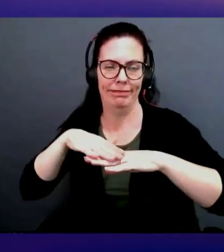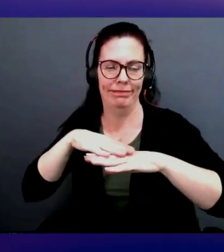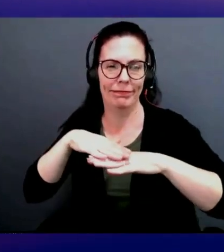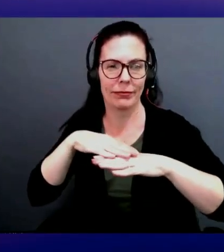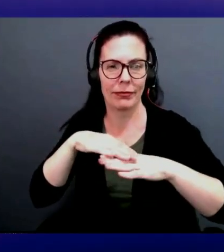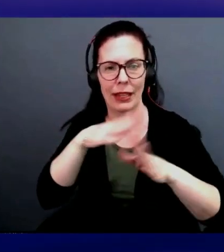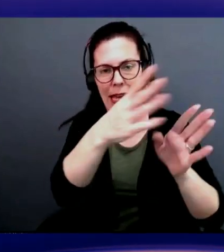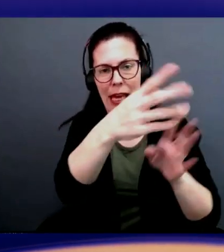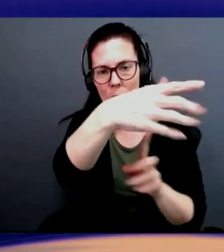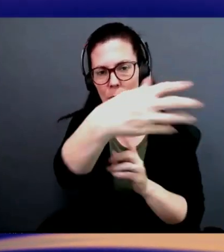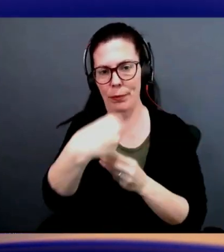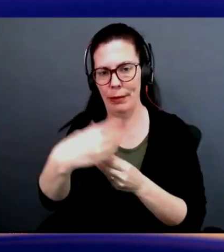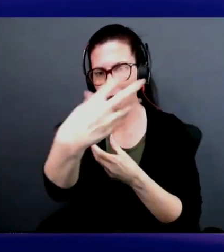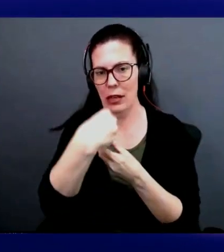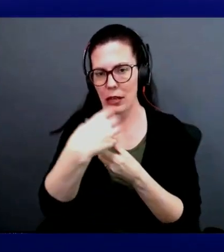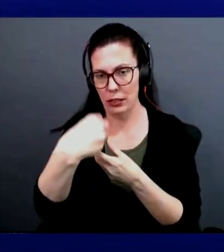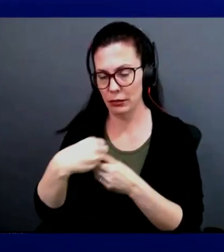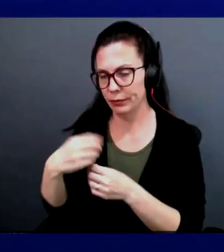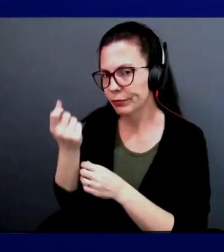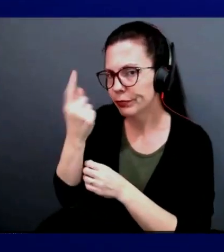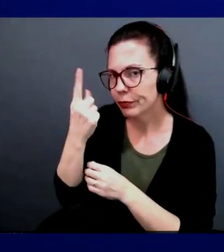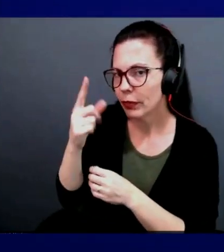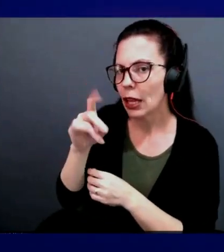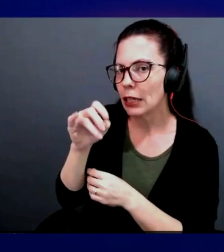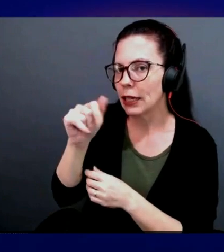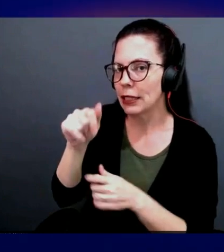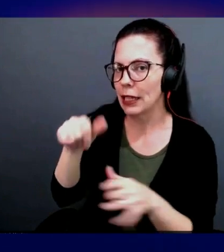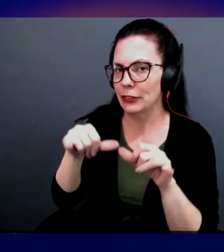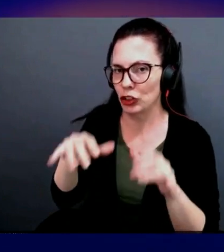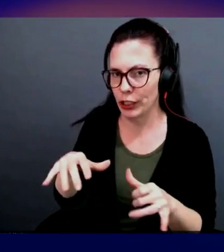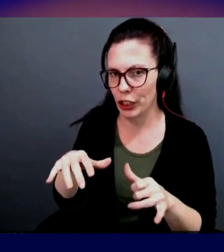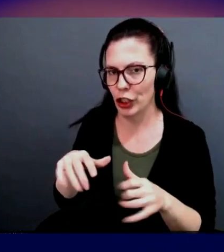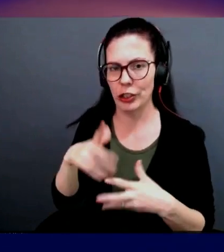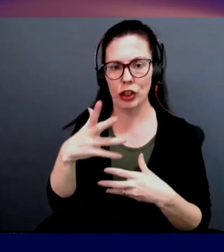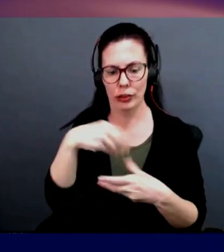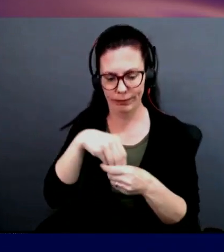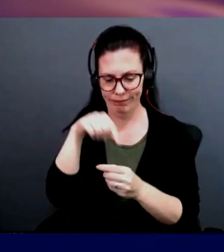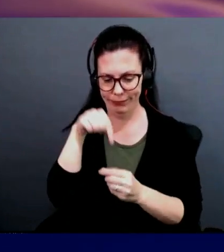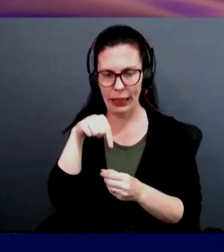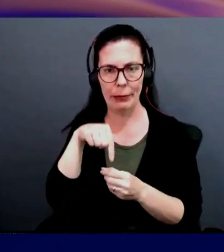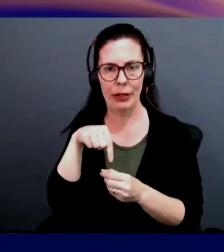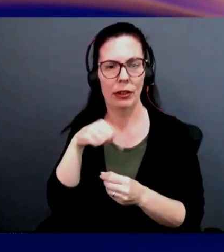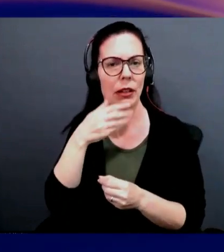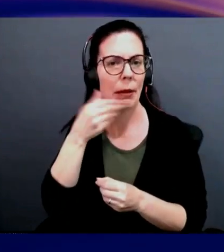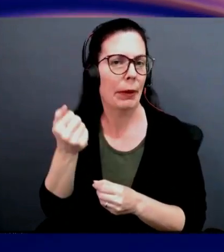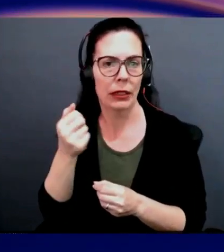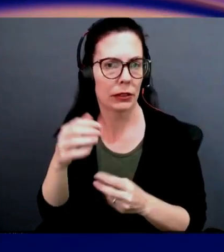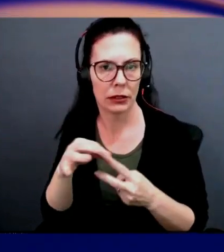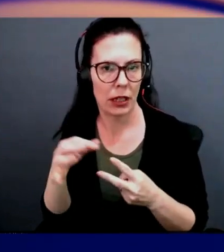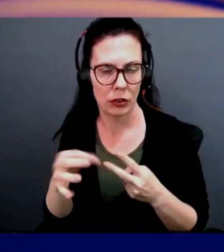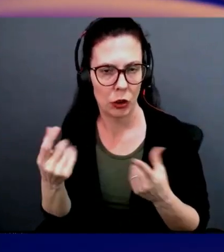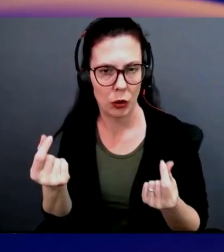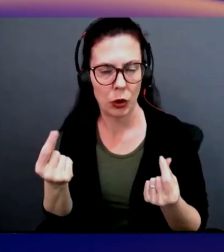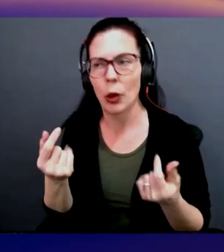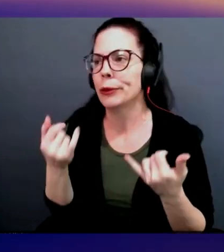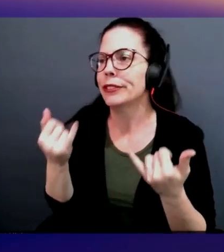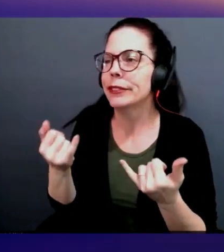Now as a data engineer, you sit in the middle and the best course of action is, like today, your options are, you know what?